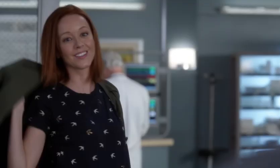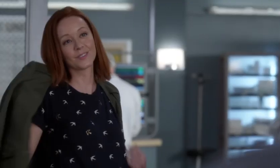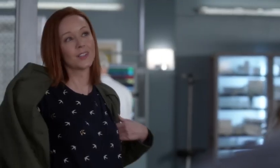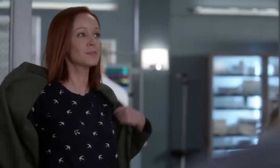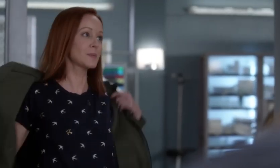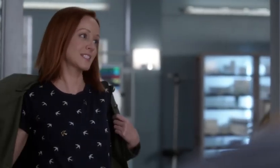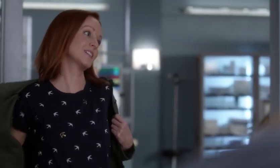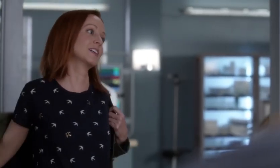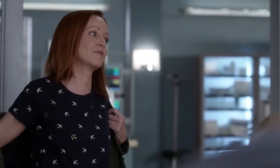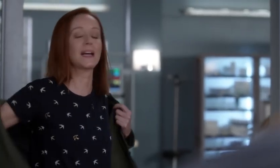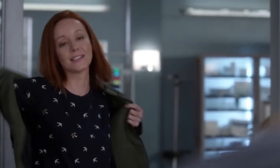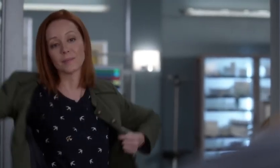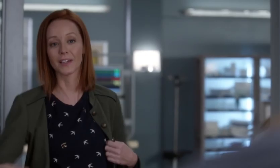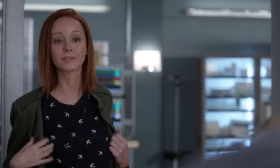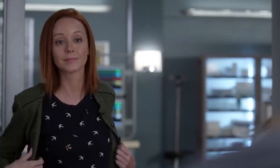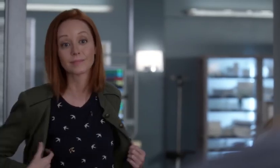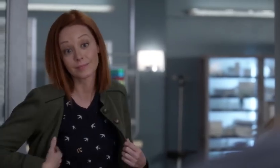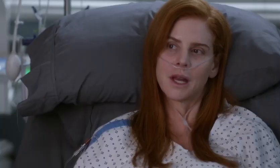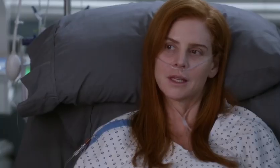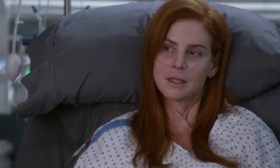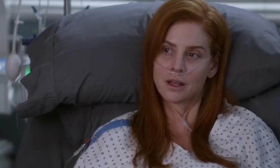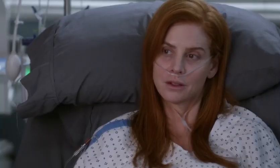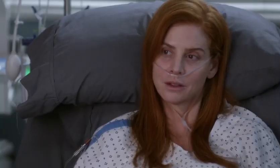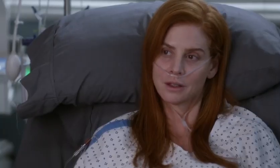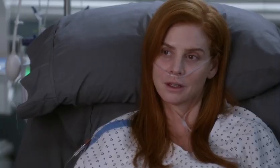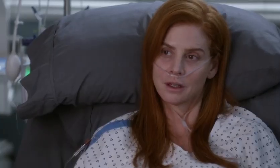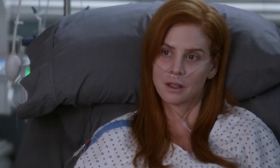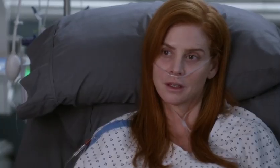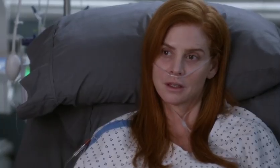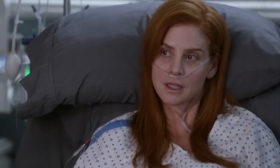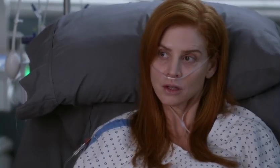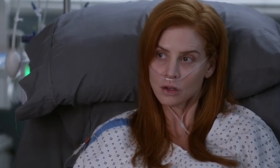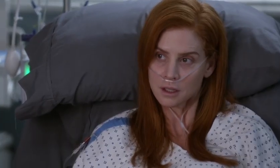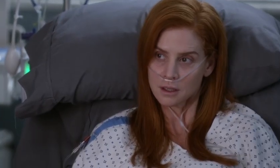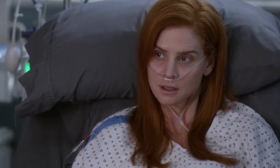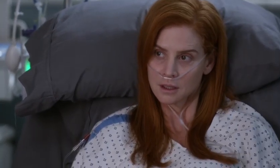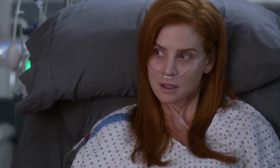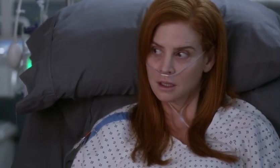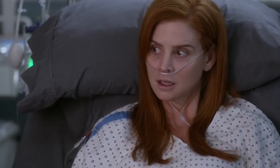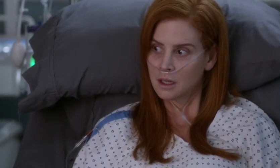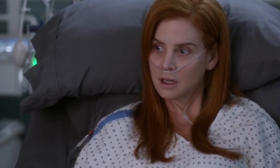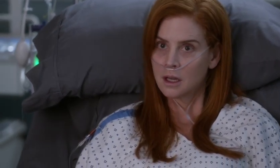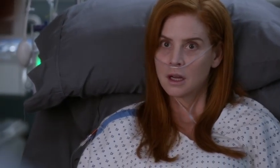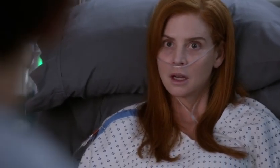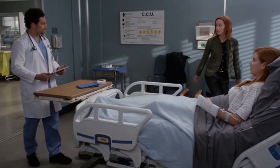Well, maybe Taylor gave Maddy something. Wait, Maddy kissed Taylor? Yeah. - Taylor Olson? Yeah. Good morning Hadley.